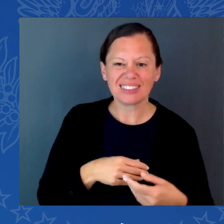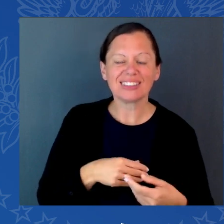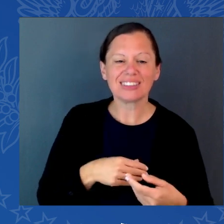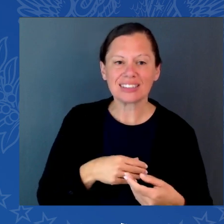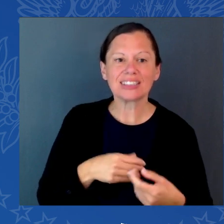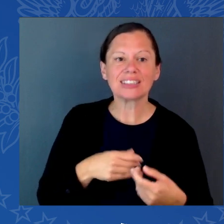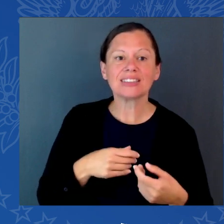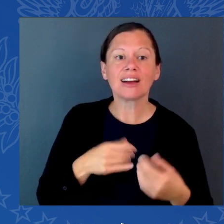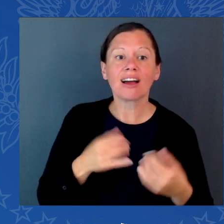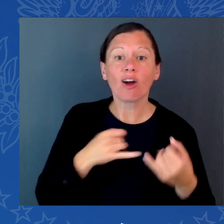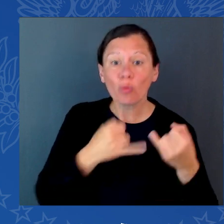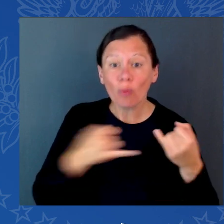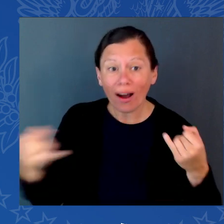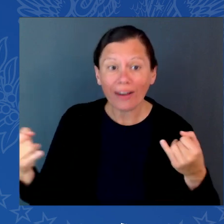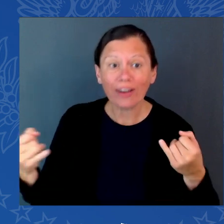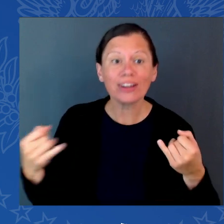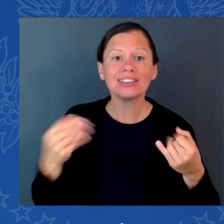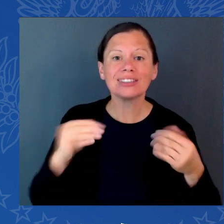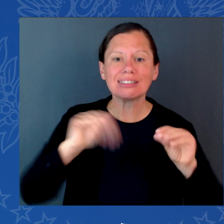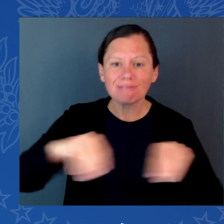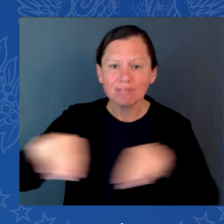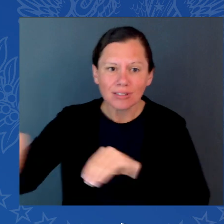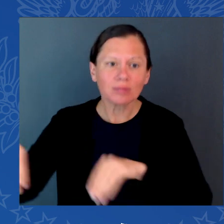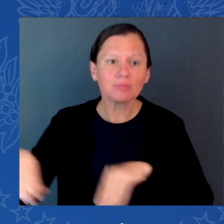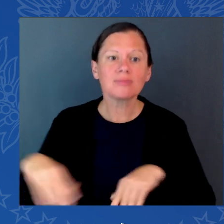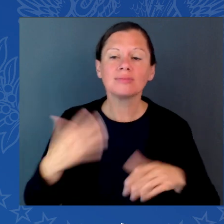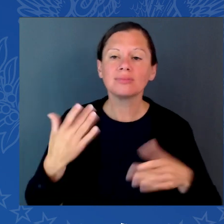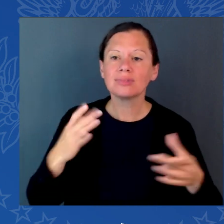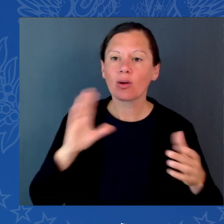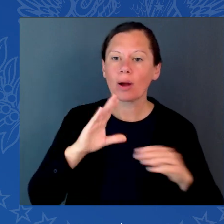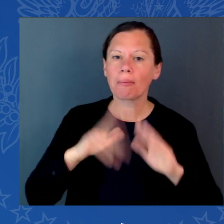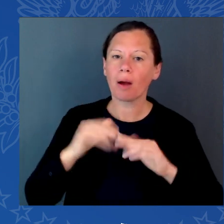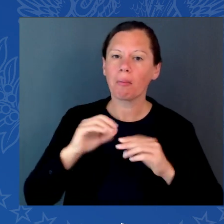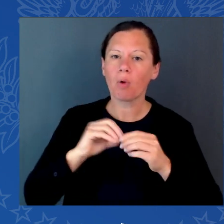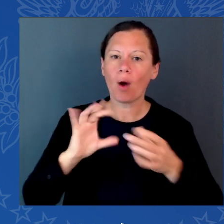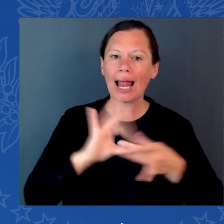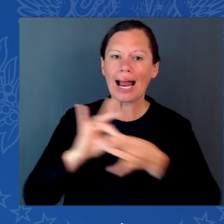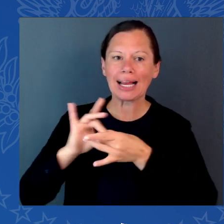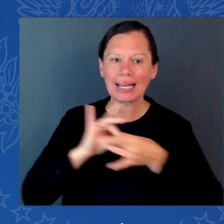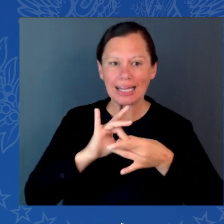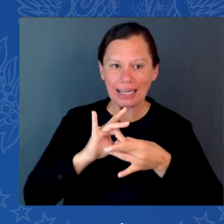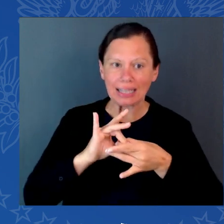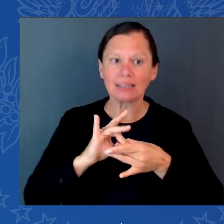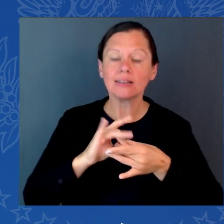This memorandum will support the efforts of developing clean energy and will contribute to generating new quality job opportunities